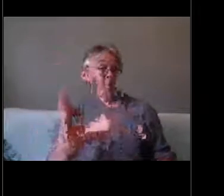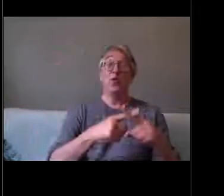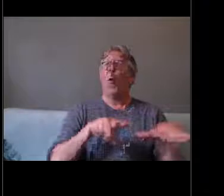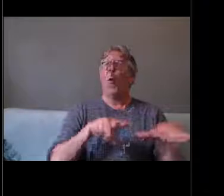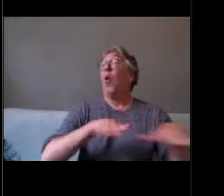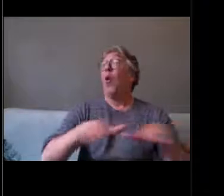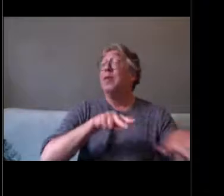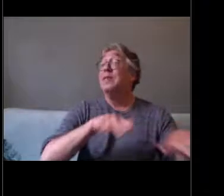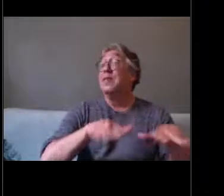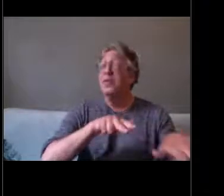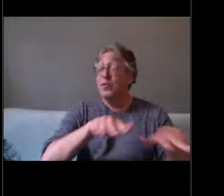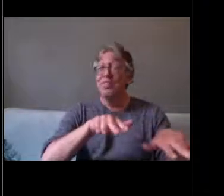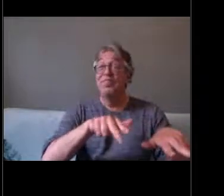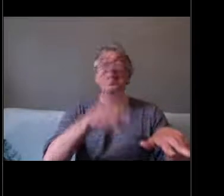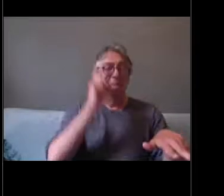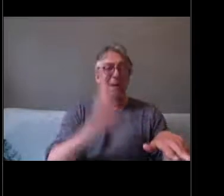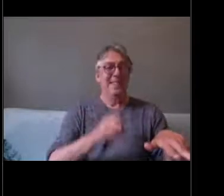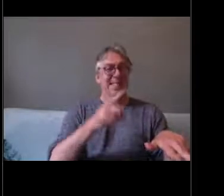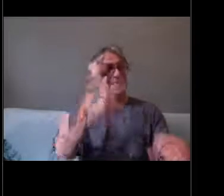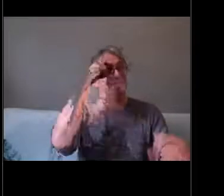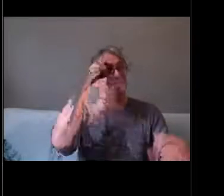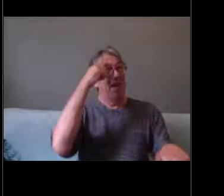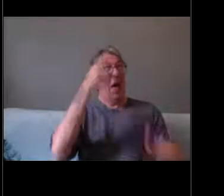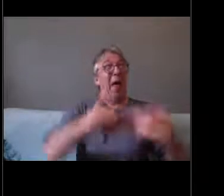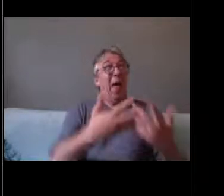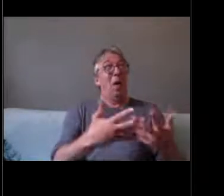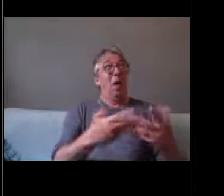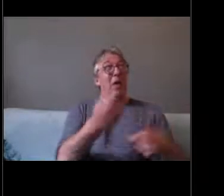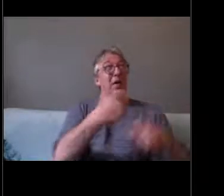for the volunteer to get help with certain things they might need.